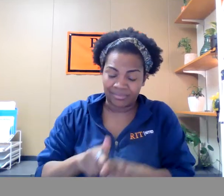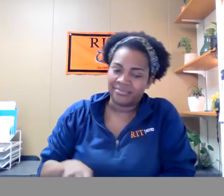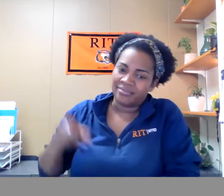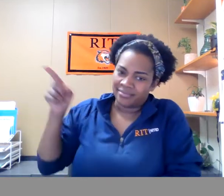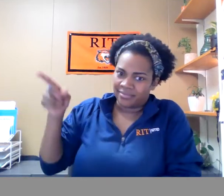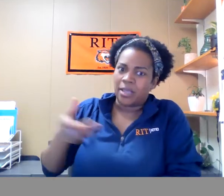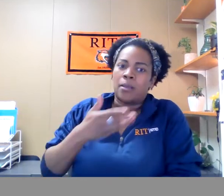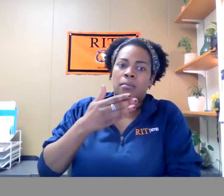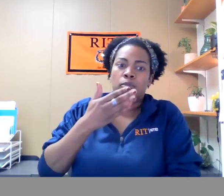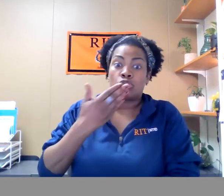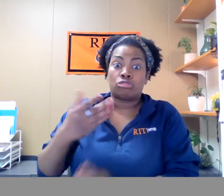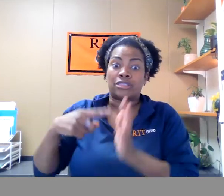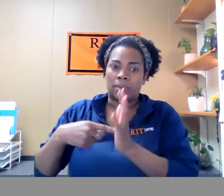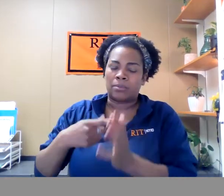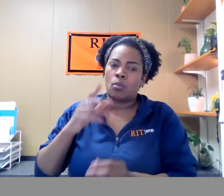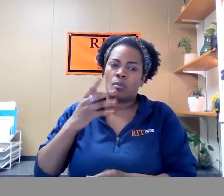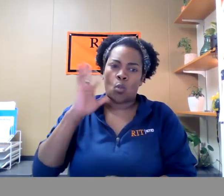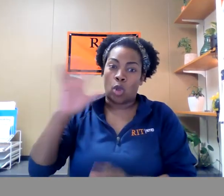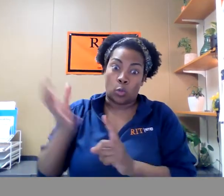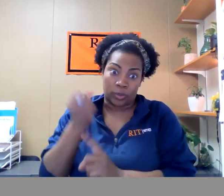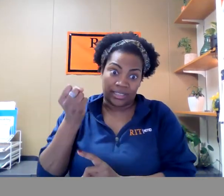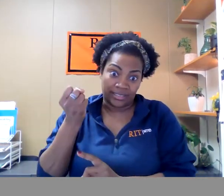I think all of us would agree that, you know,